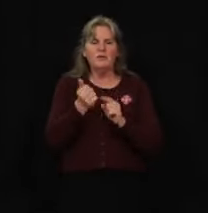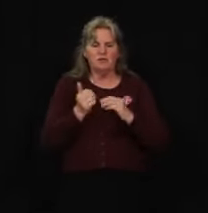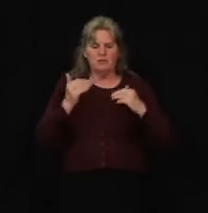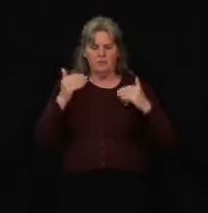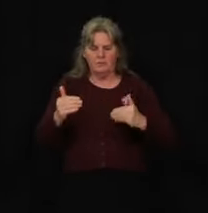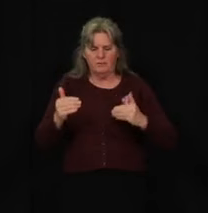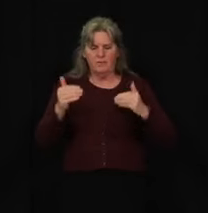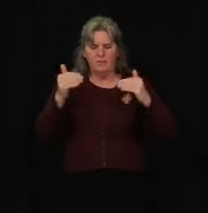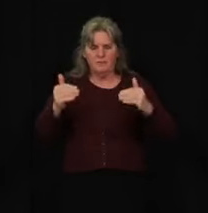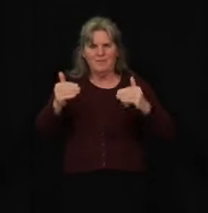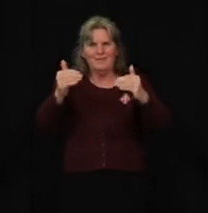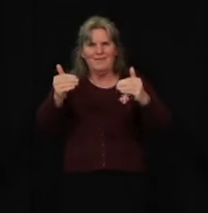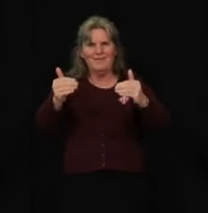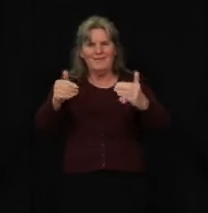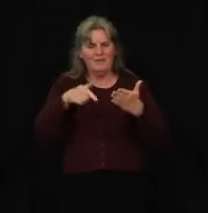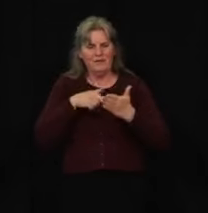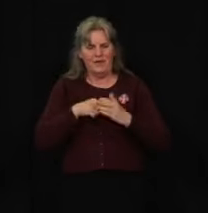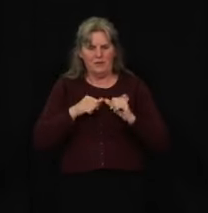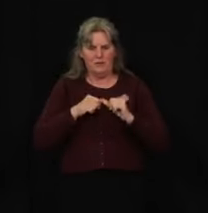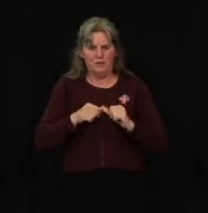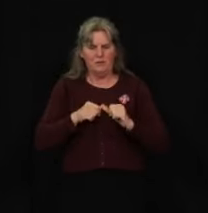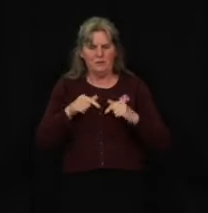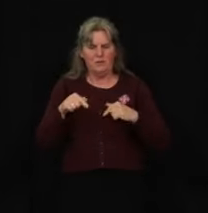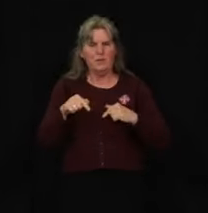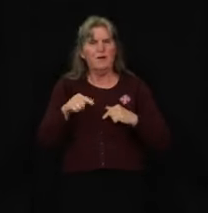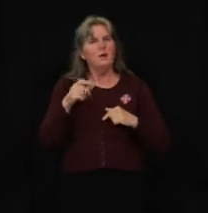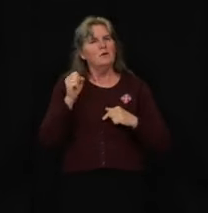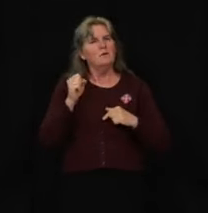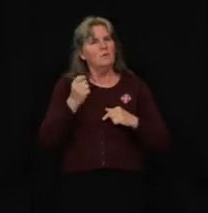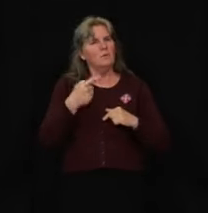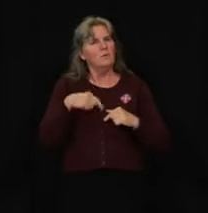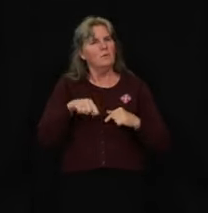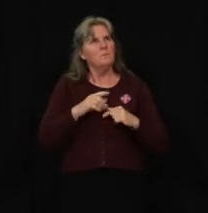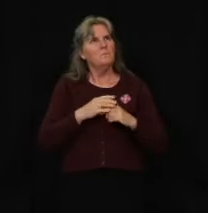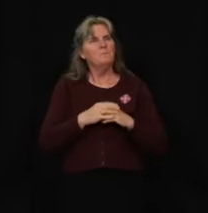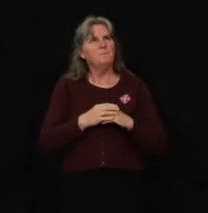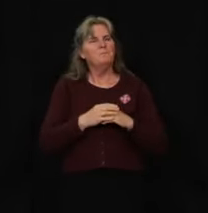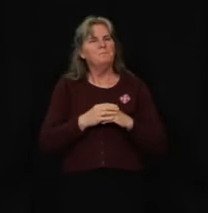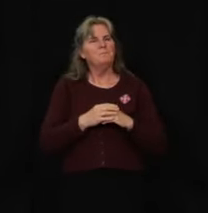for each one of them?